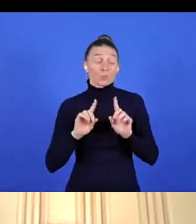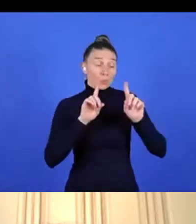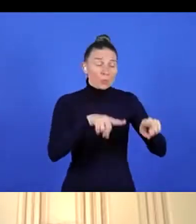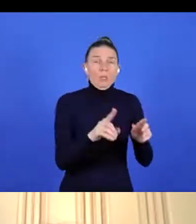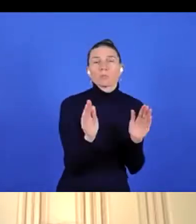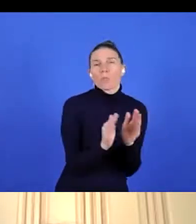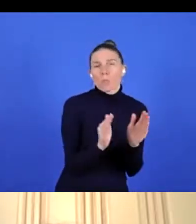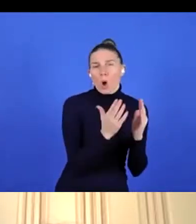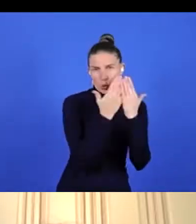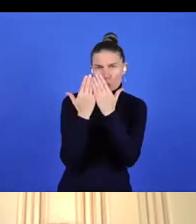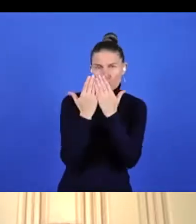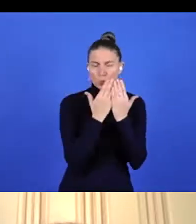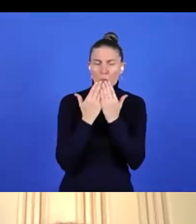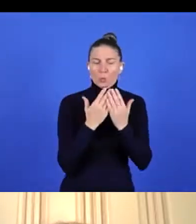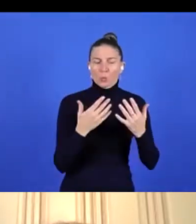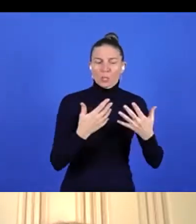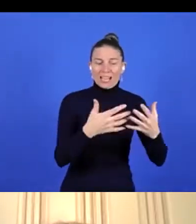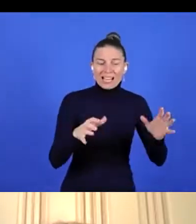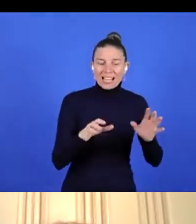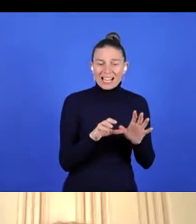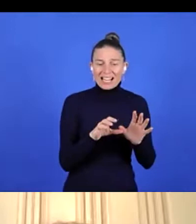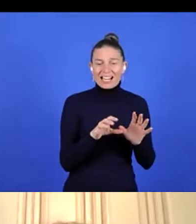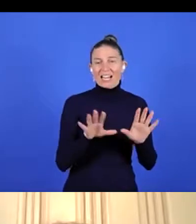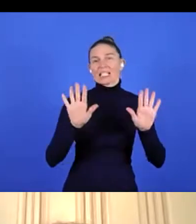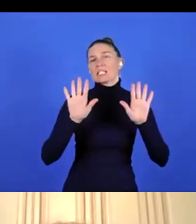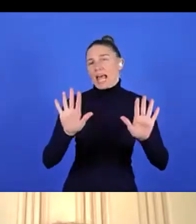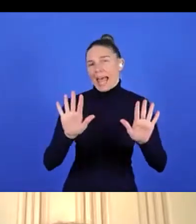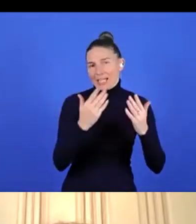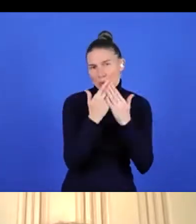class. Oh, yes, we also attended a really small